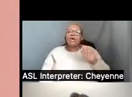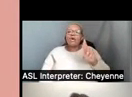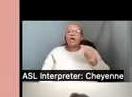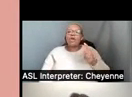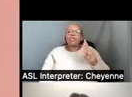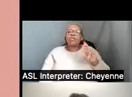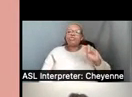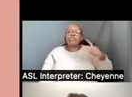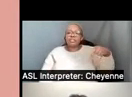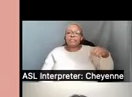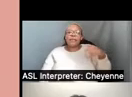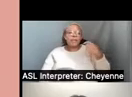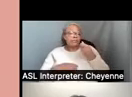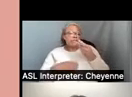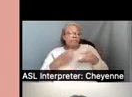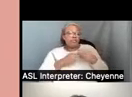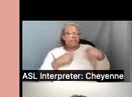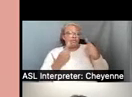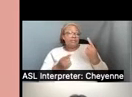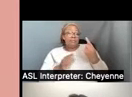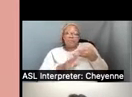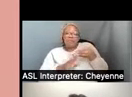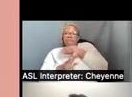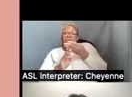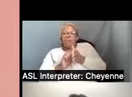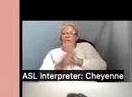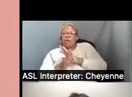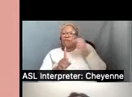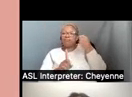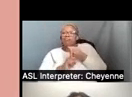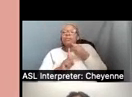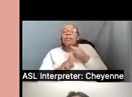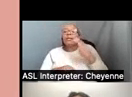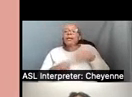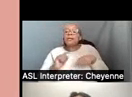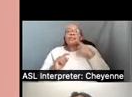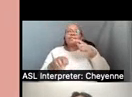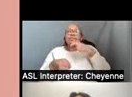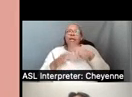Over the past few years, possibly right before the pandemic, but I truly can't tell time anymore,